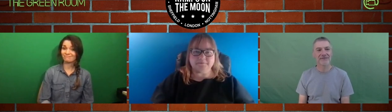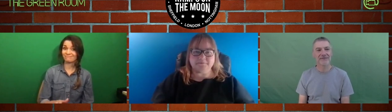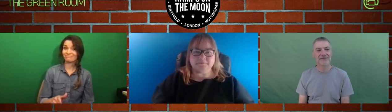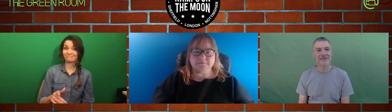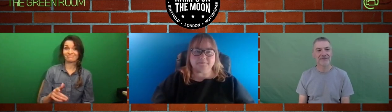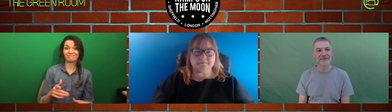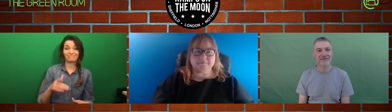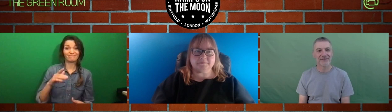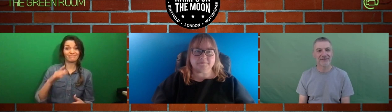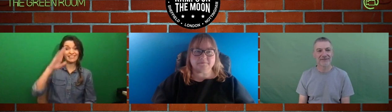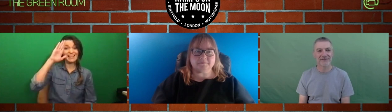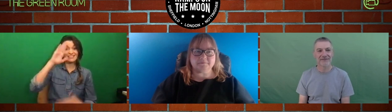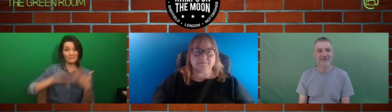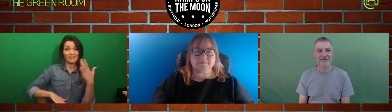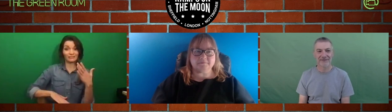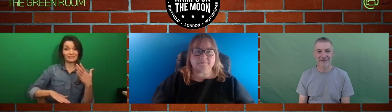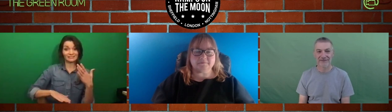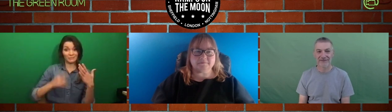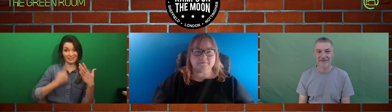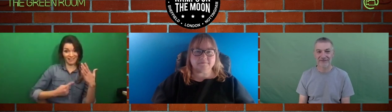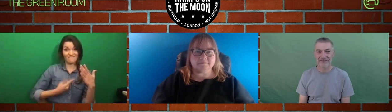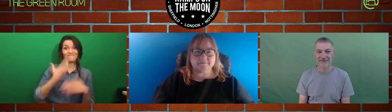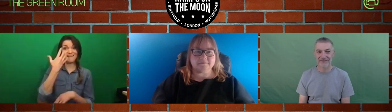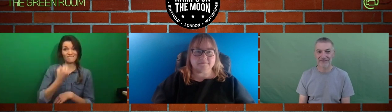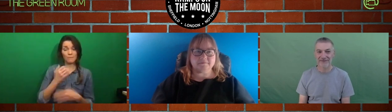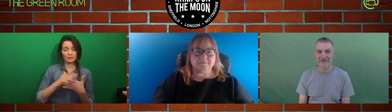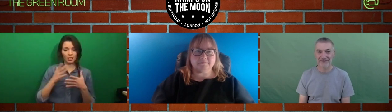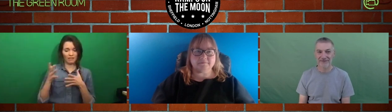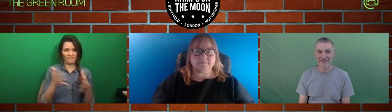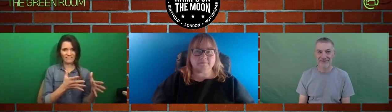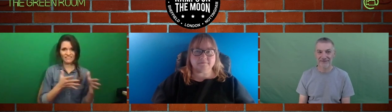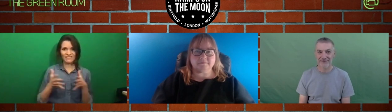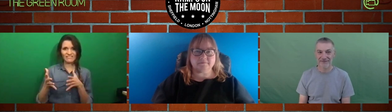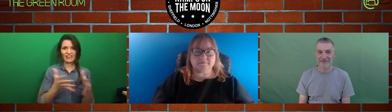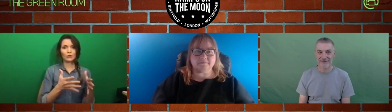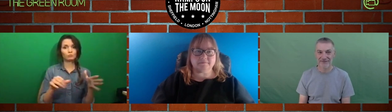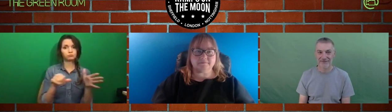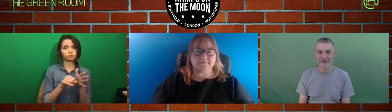that that is really hard to do, signing and speaking at the same time.